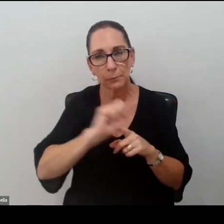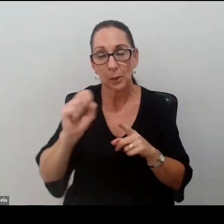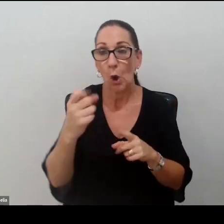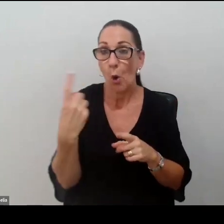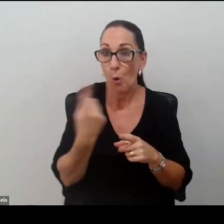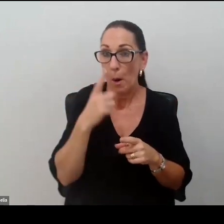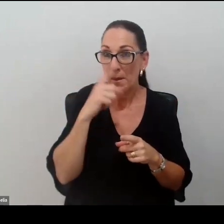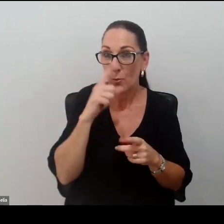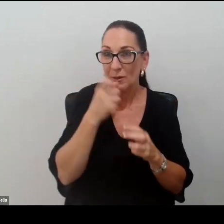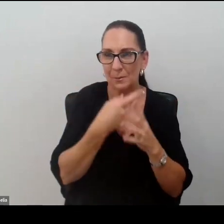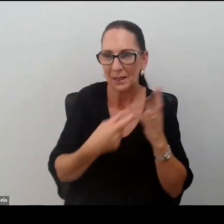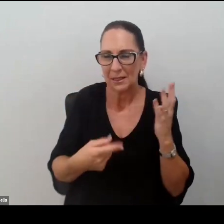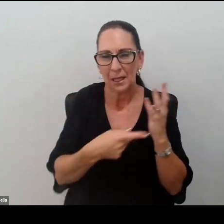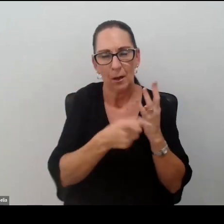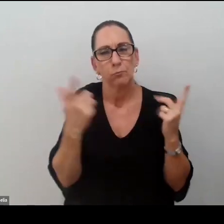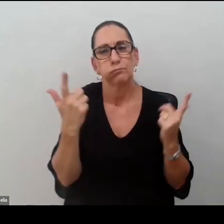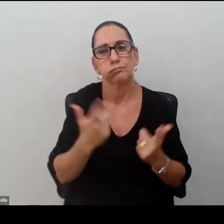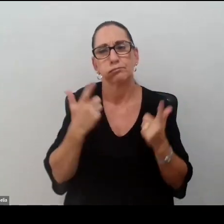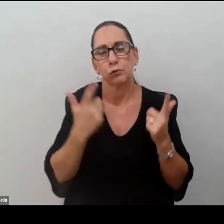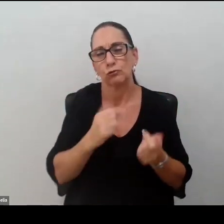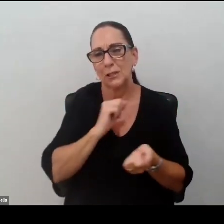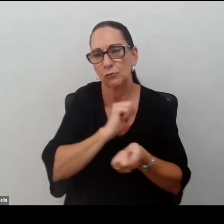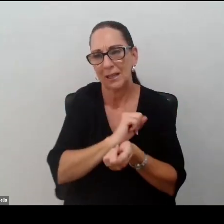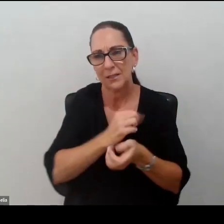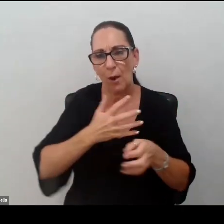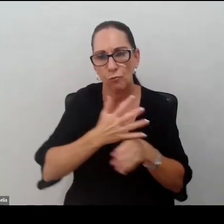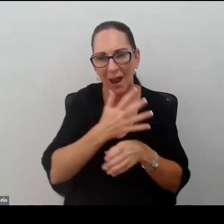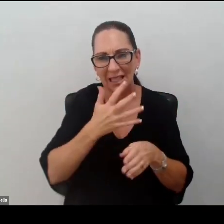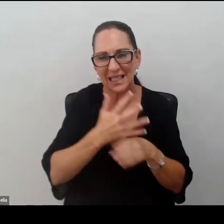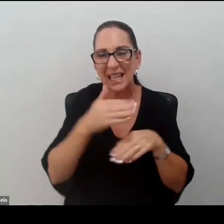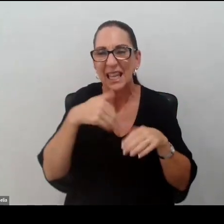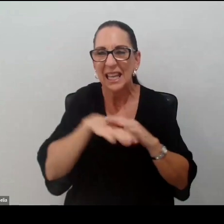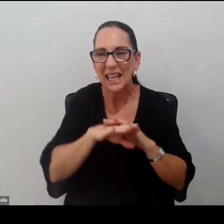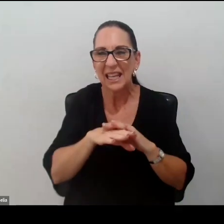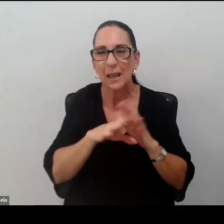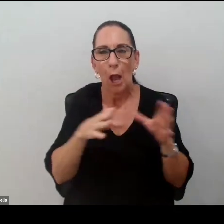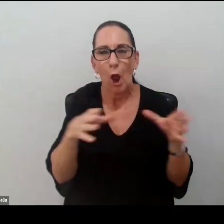the greatest use of restrictive practice in segregated and congregated contexts.”